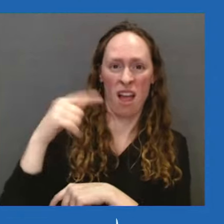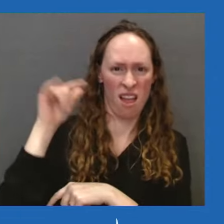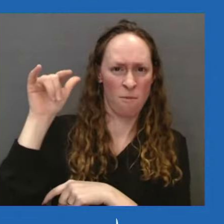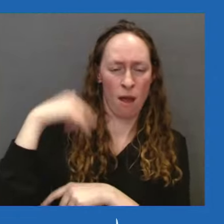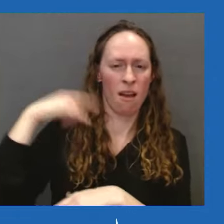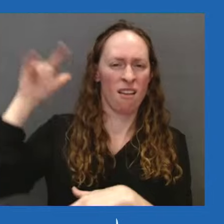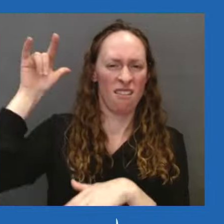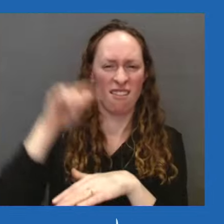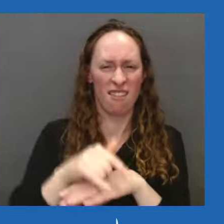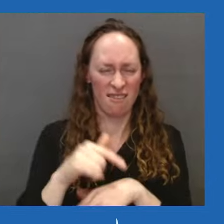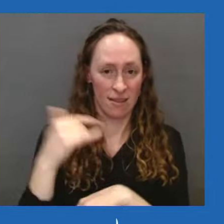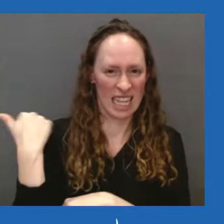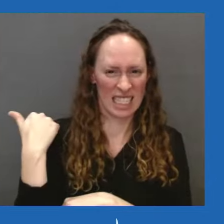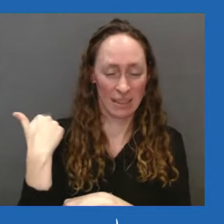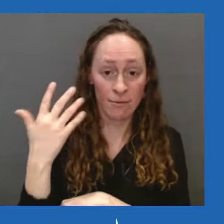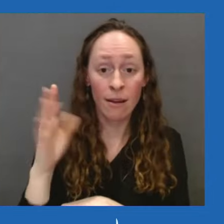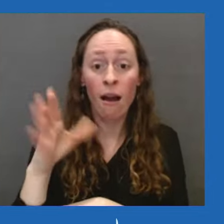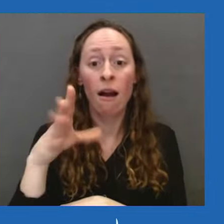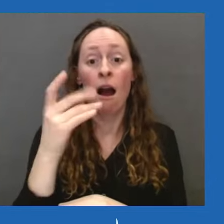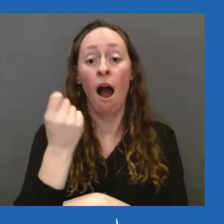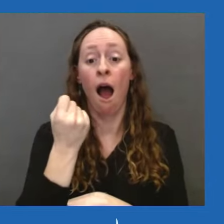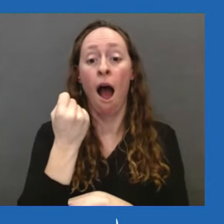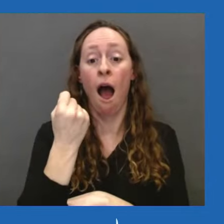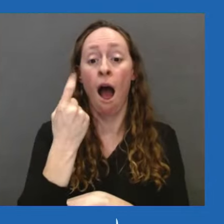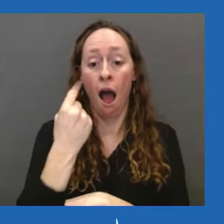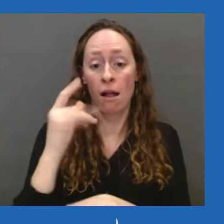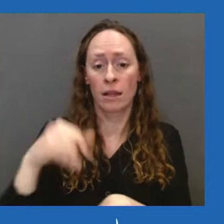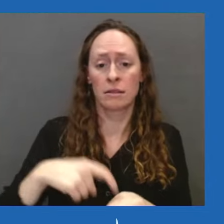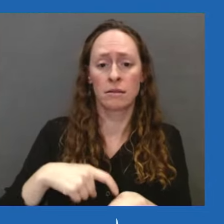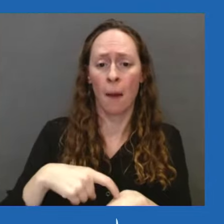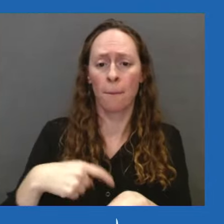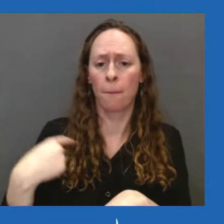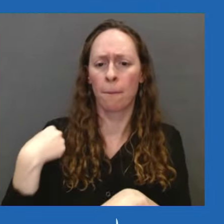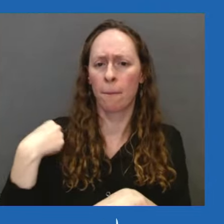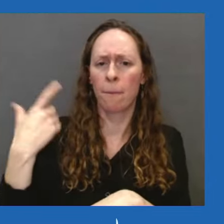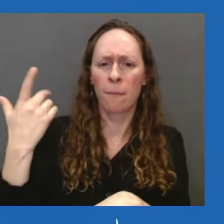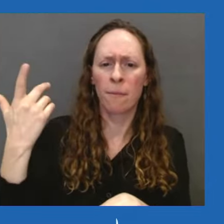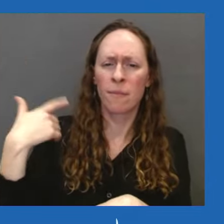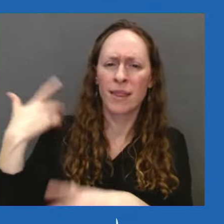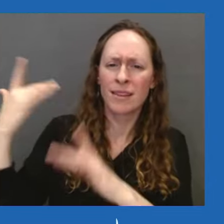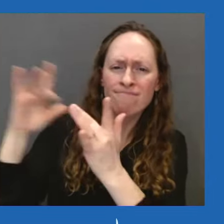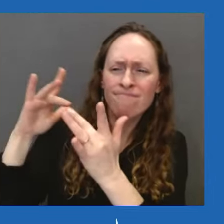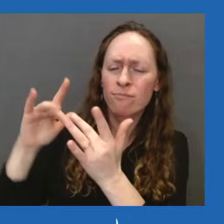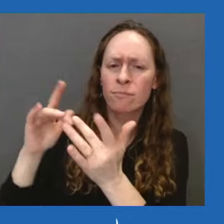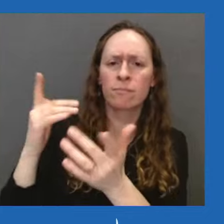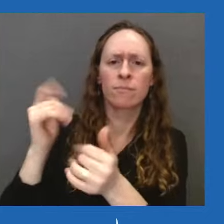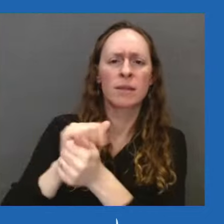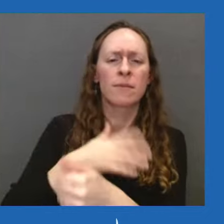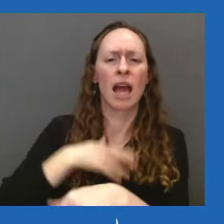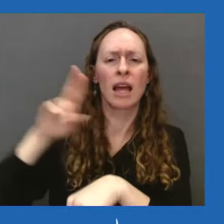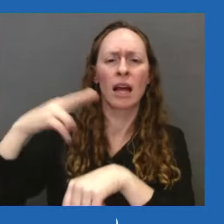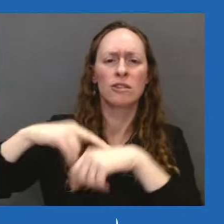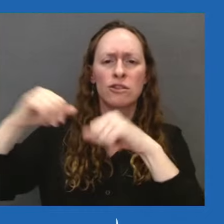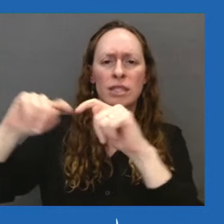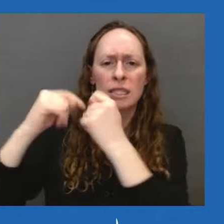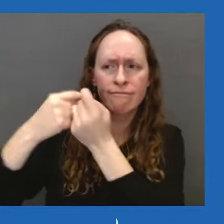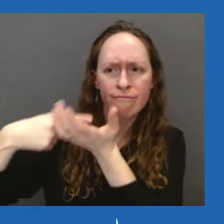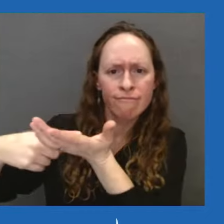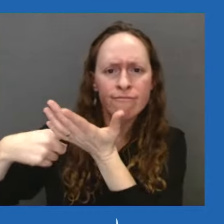about the next tranche of prisoners being released. And I knew I was running late, so I came down the stairs of Air Force One